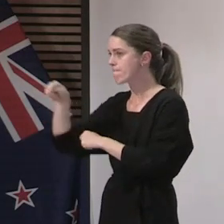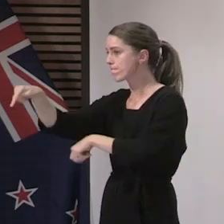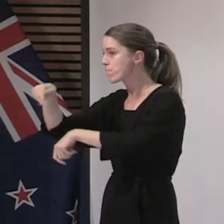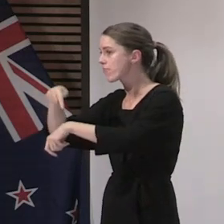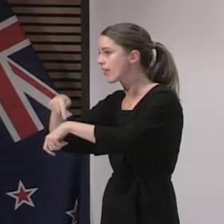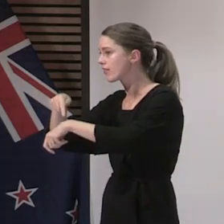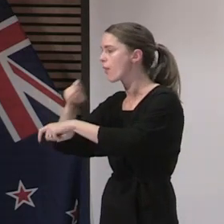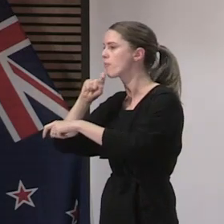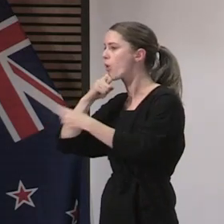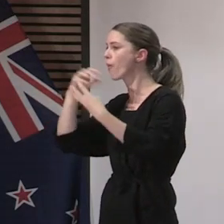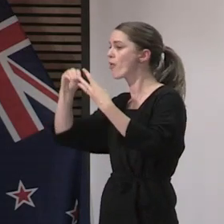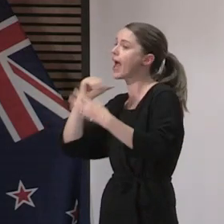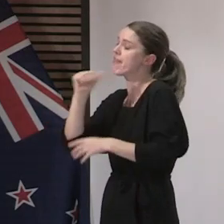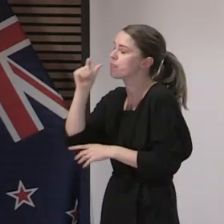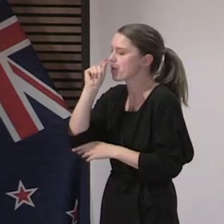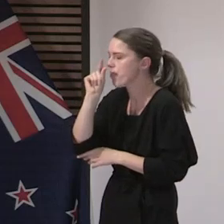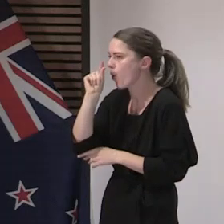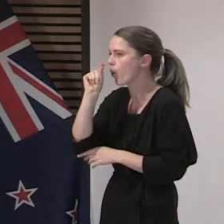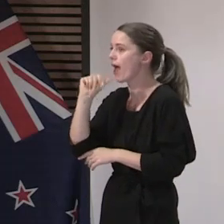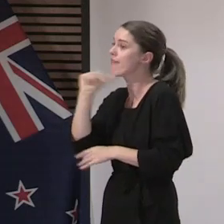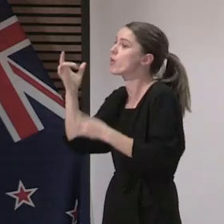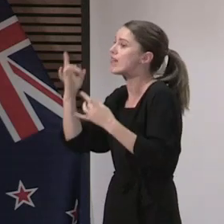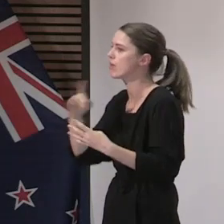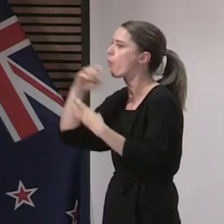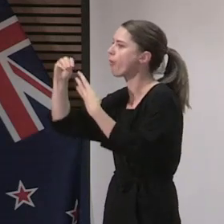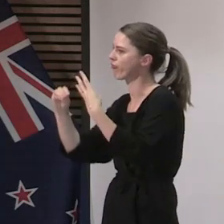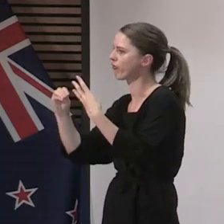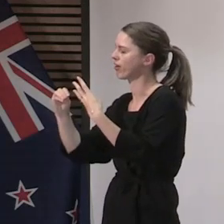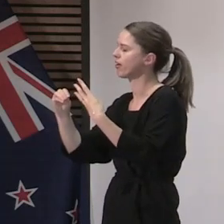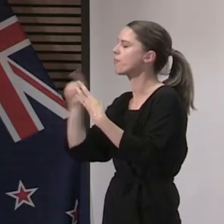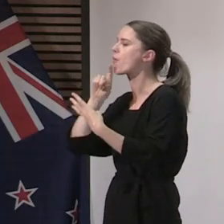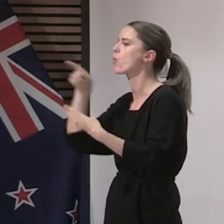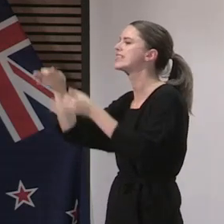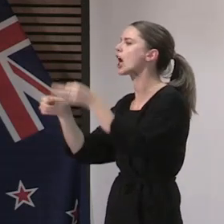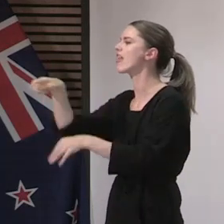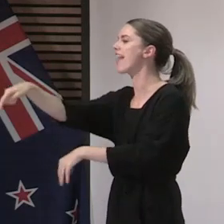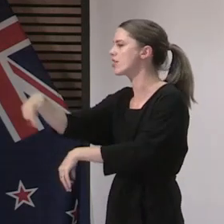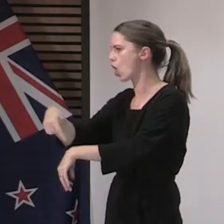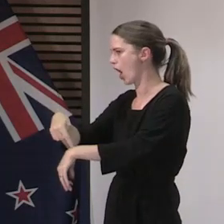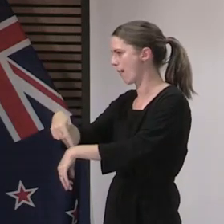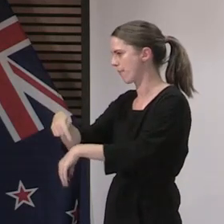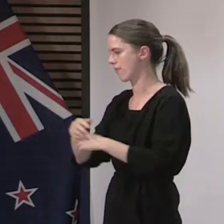transmission to assess how we are doing. From there, we will